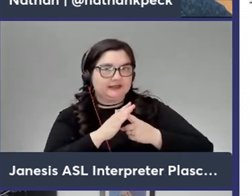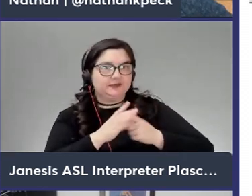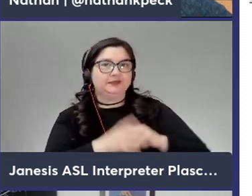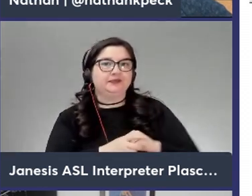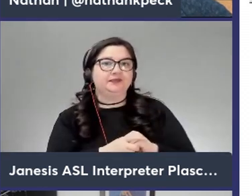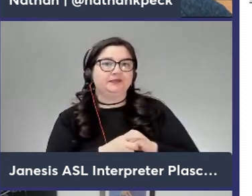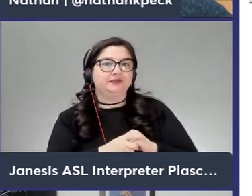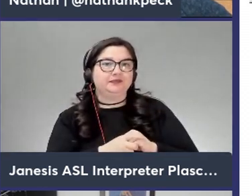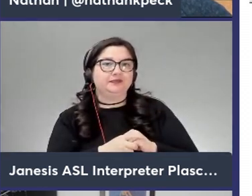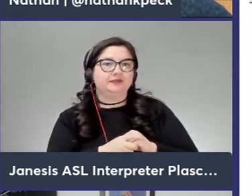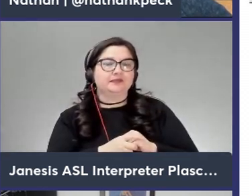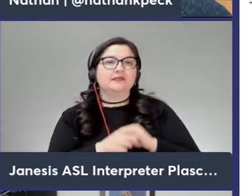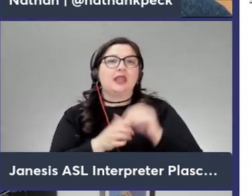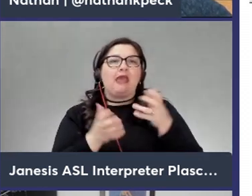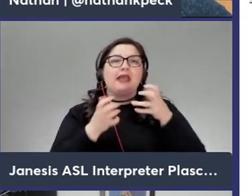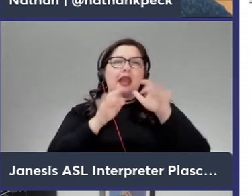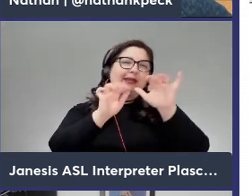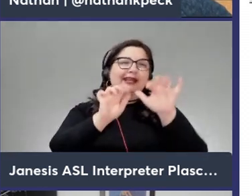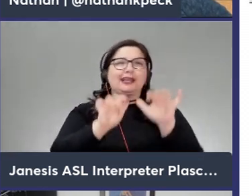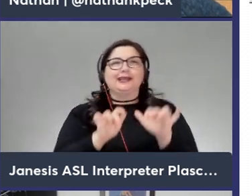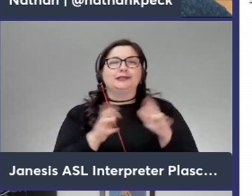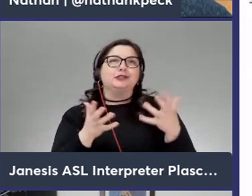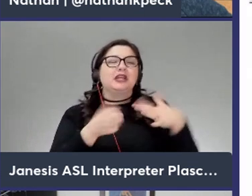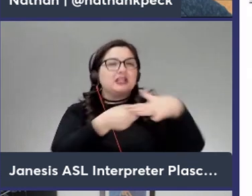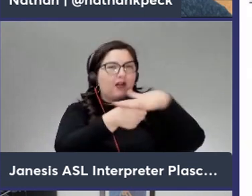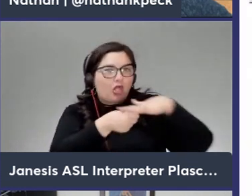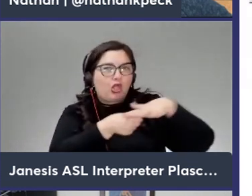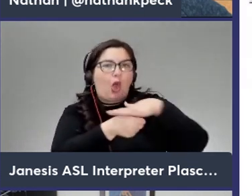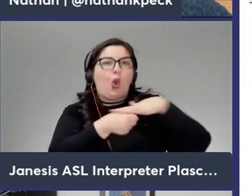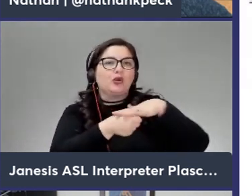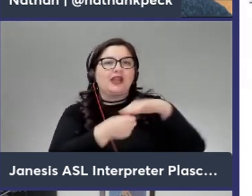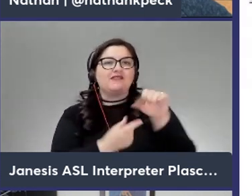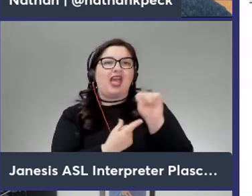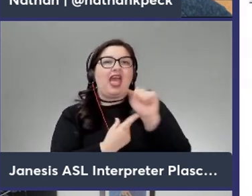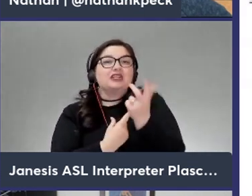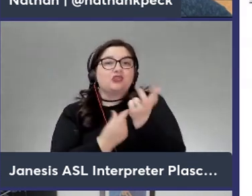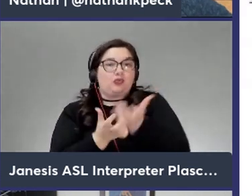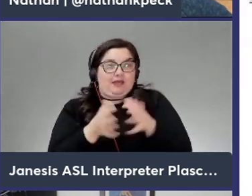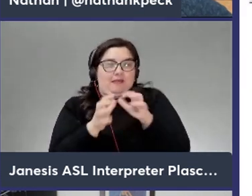and I'm gonna enter in the location of an S3 bucket that I've got in my account.